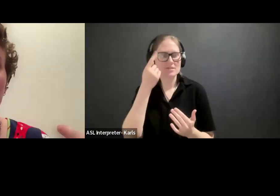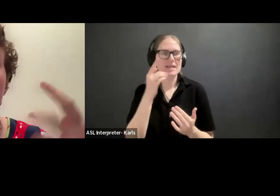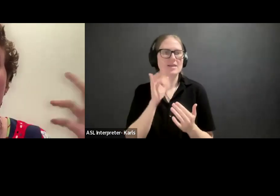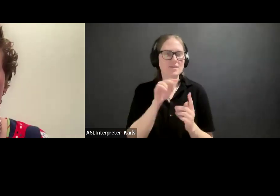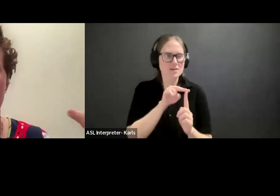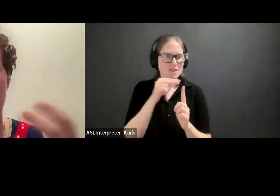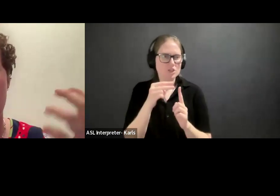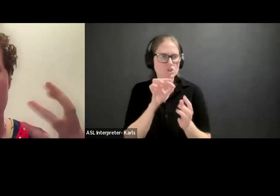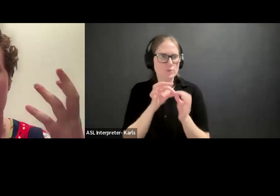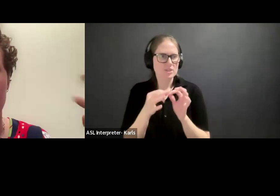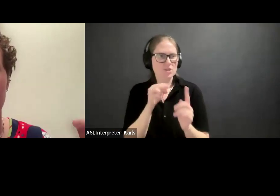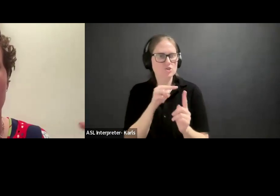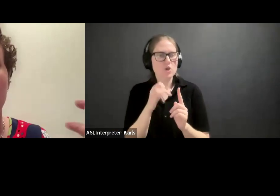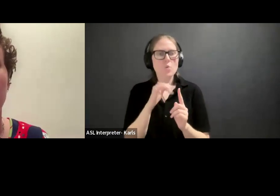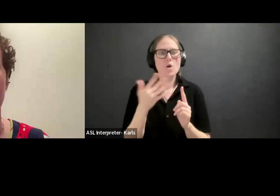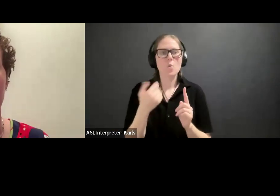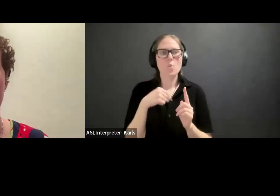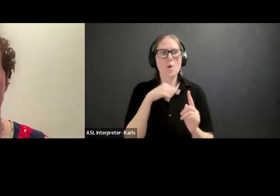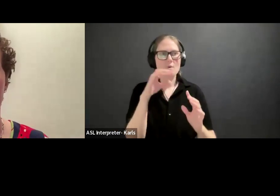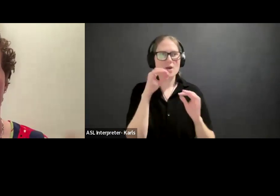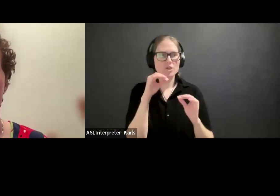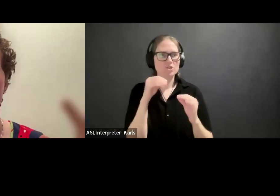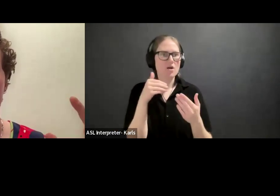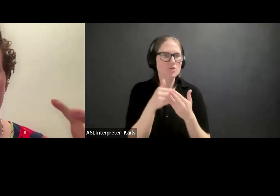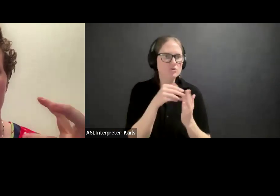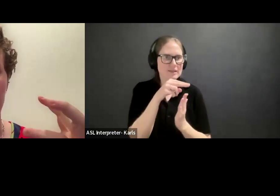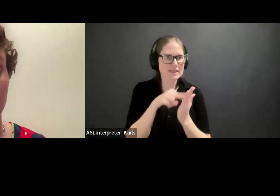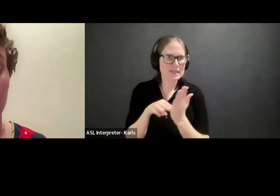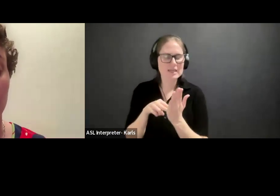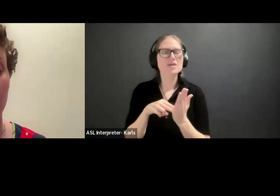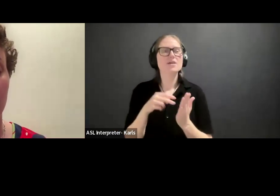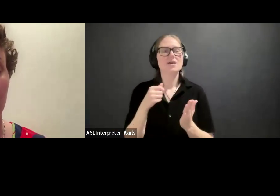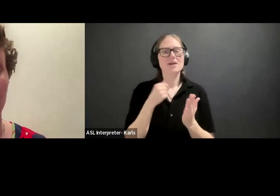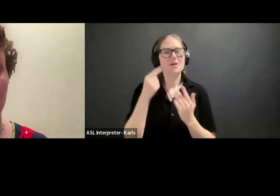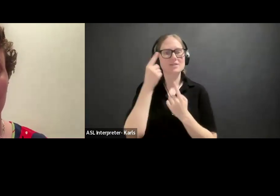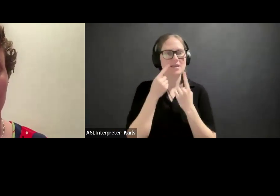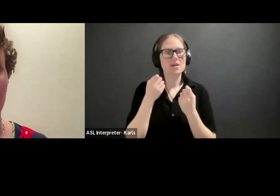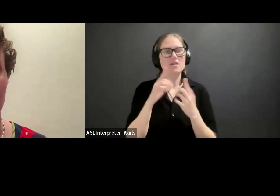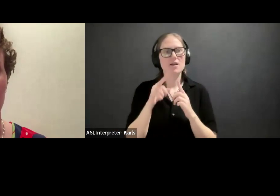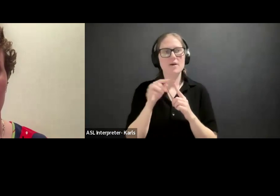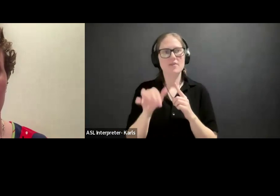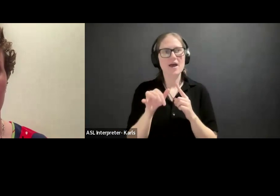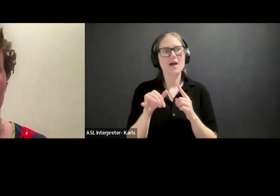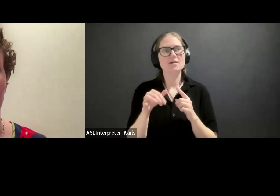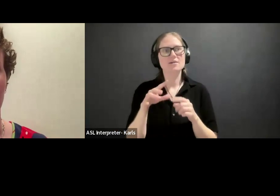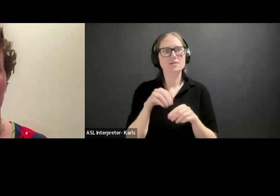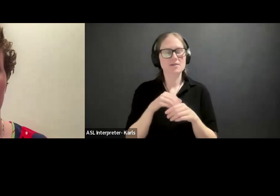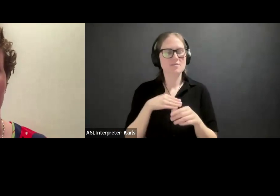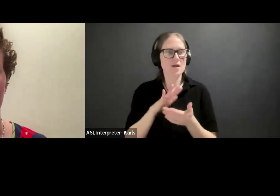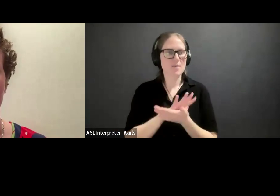you know, what we're taught at close reading, um, and I was kind of thinking a lot about that in my paper, um, about how that is…